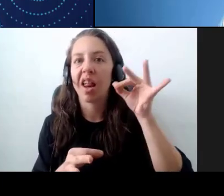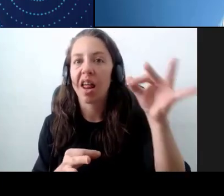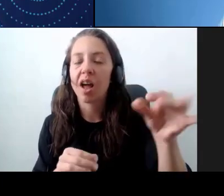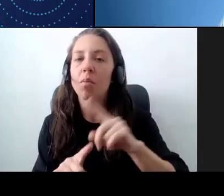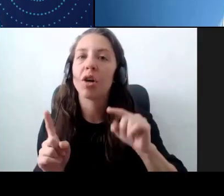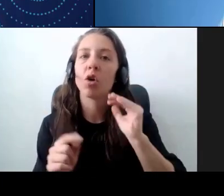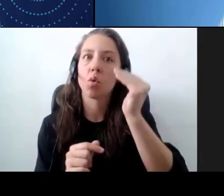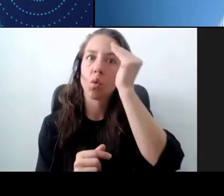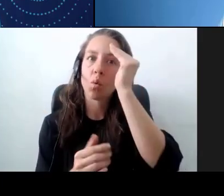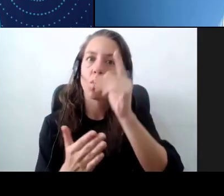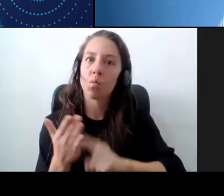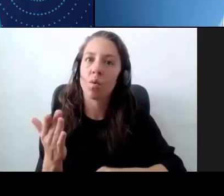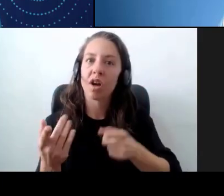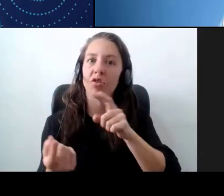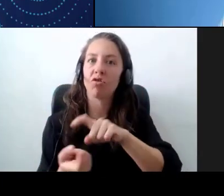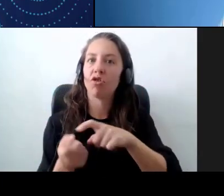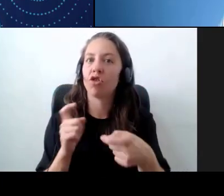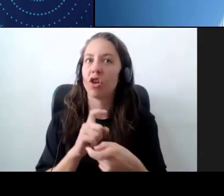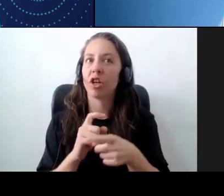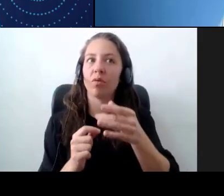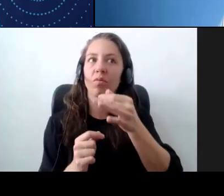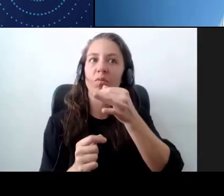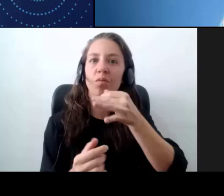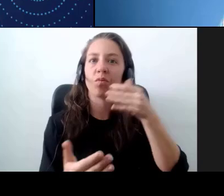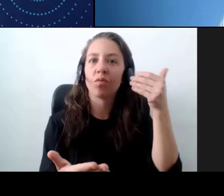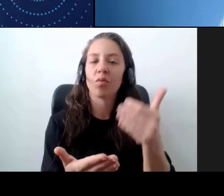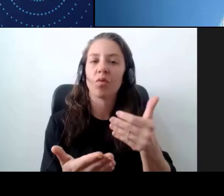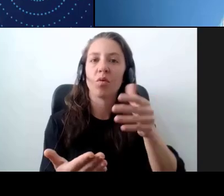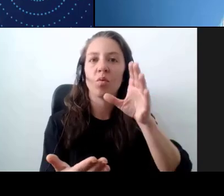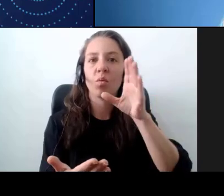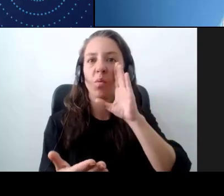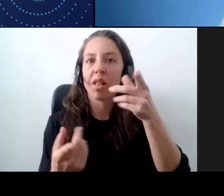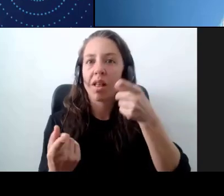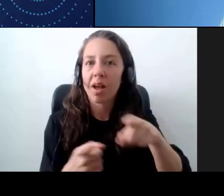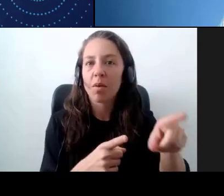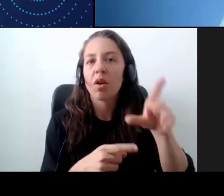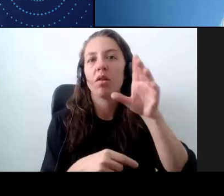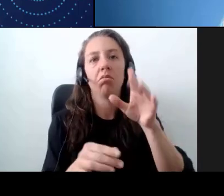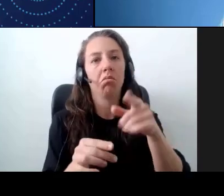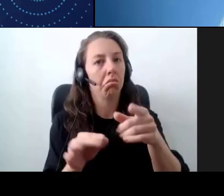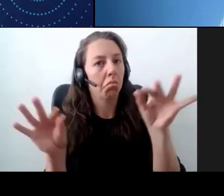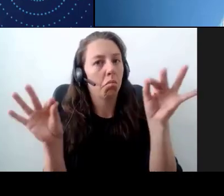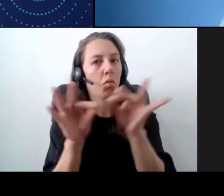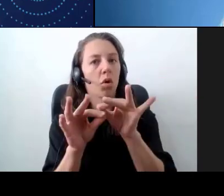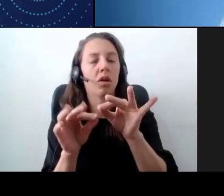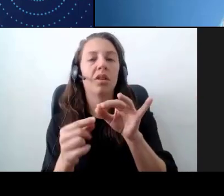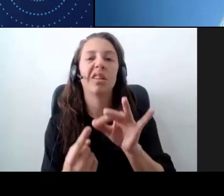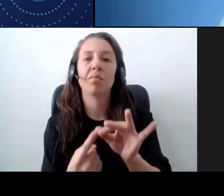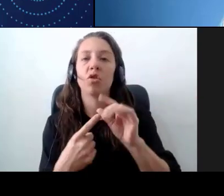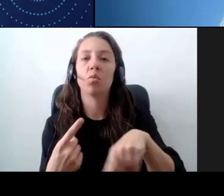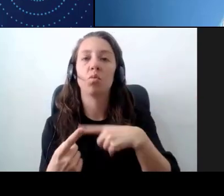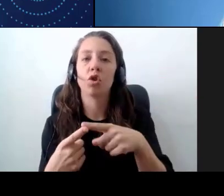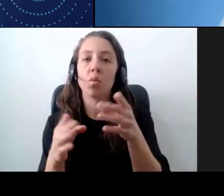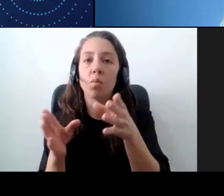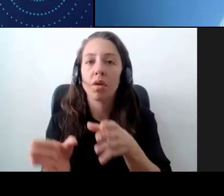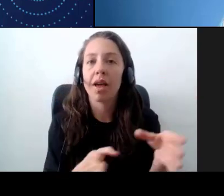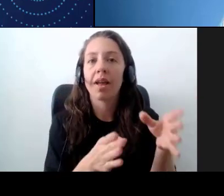that affect grant applications and how they are reviewed is important, especially when you're planning and writing your grant application months in advance.